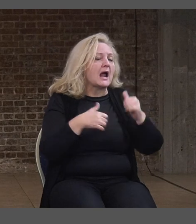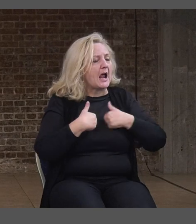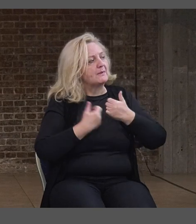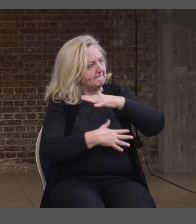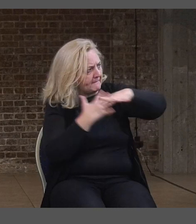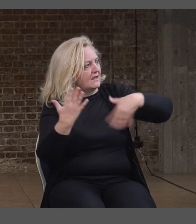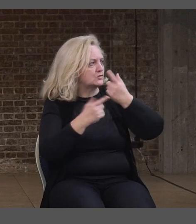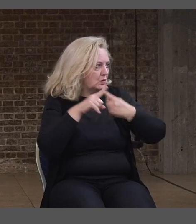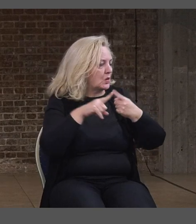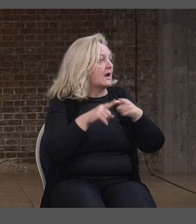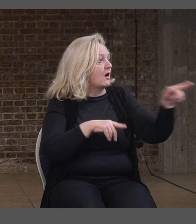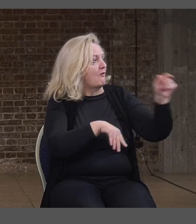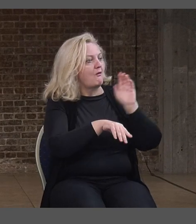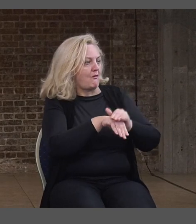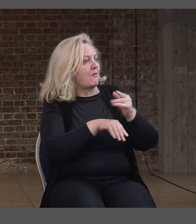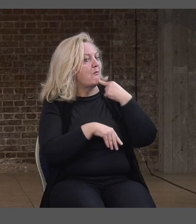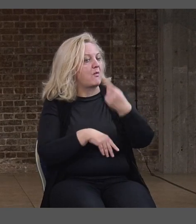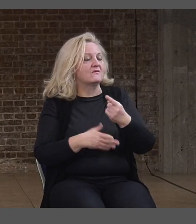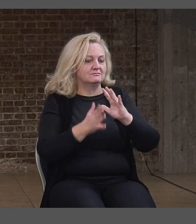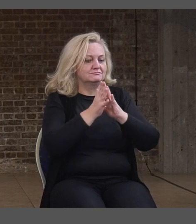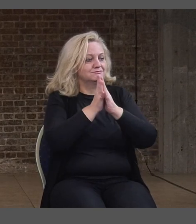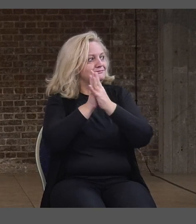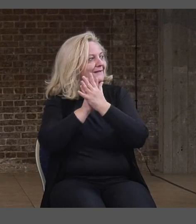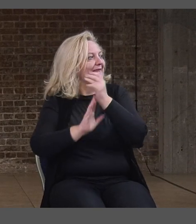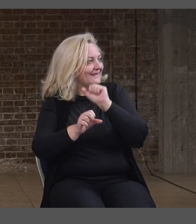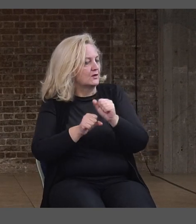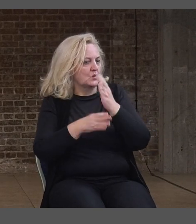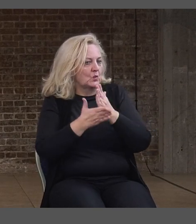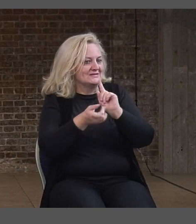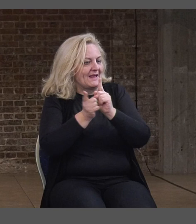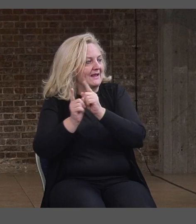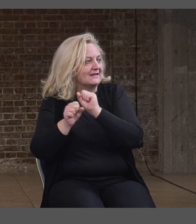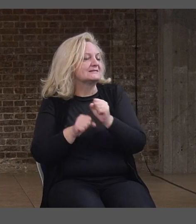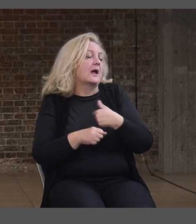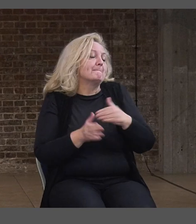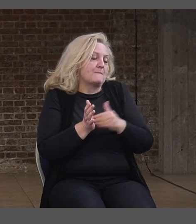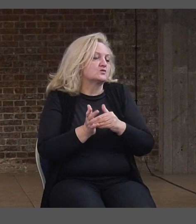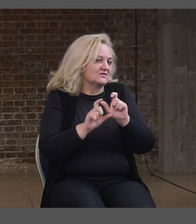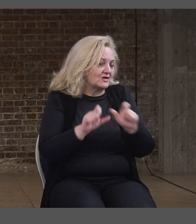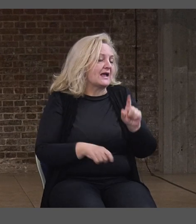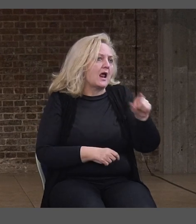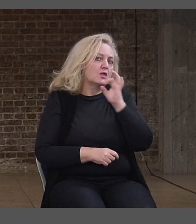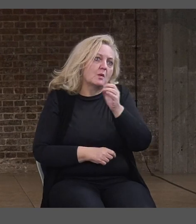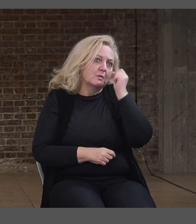like my colleague says, that it's evolution, that already these changes are coming in. We just need a little bit of time. But a good idea, actually.